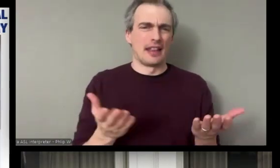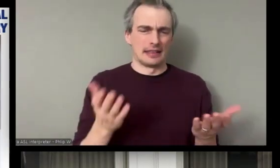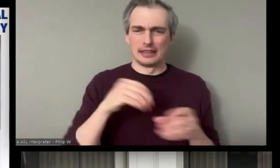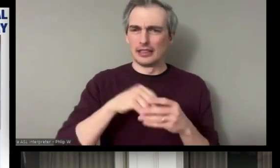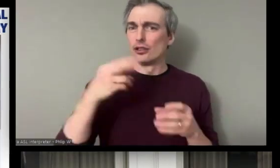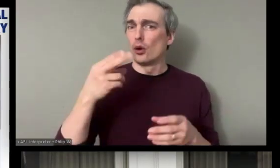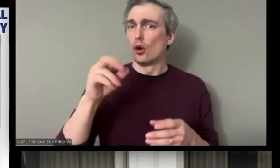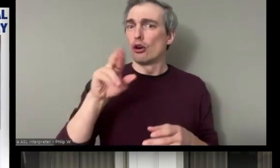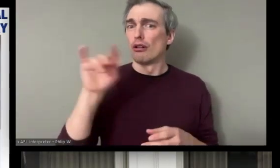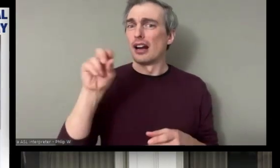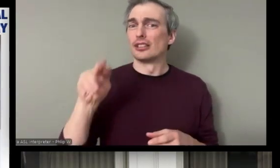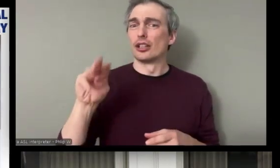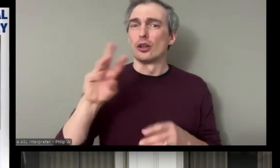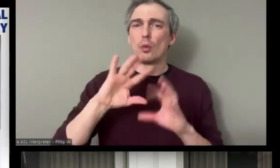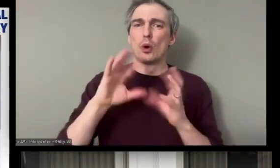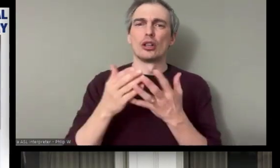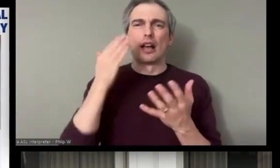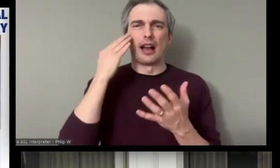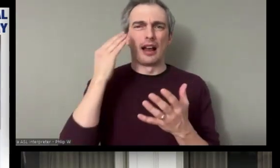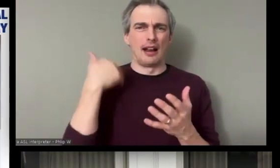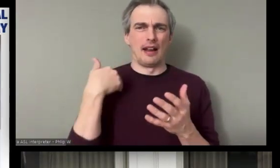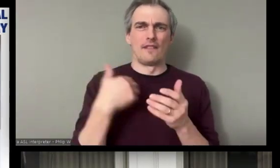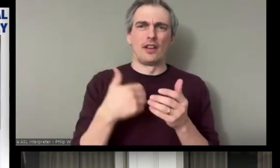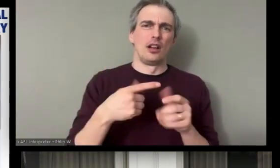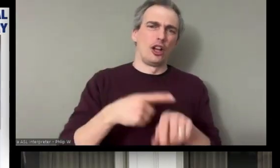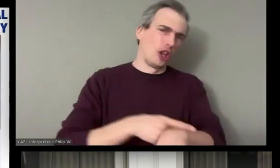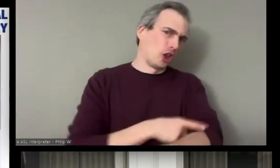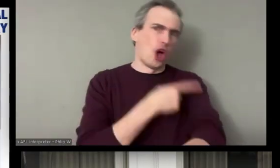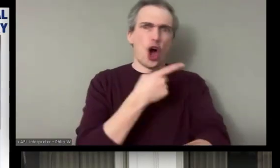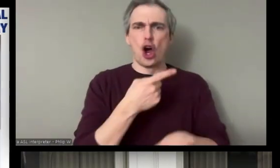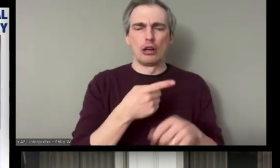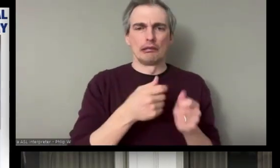So even if your hand isn't really that close to the object, when you press